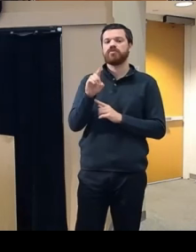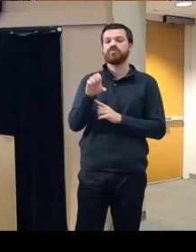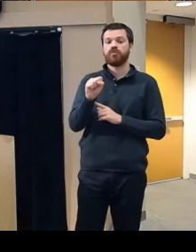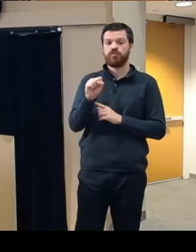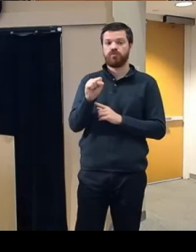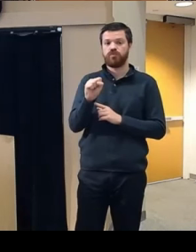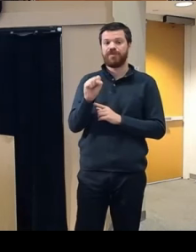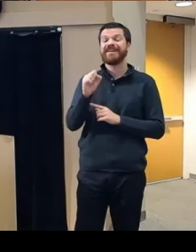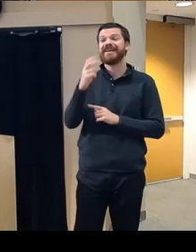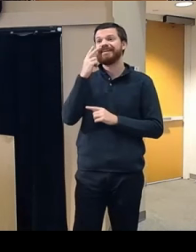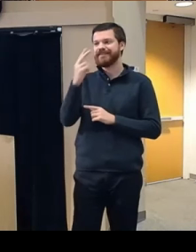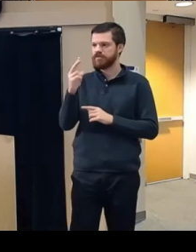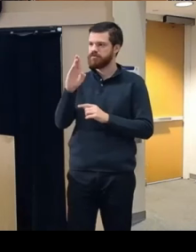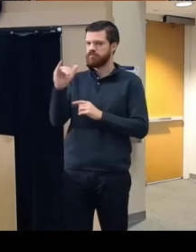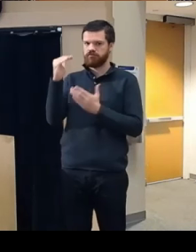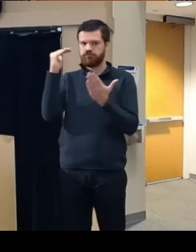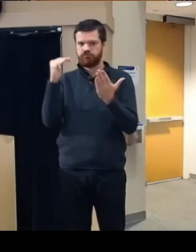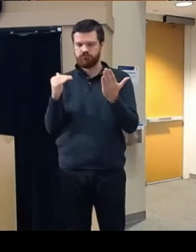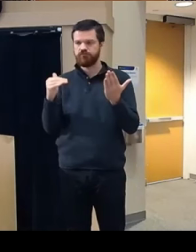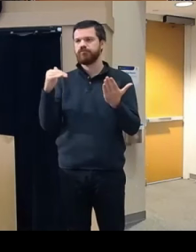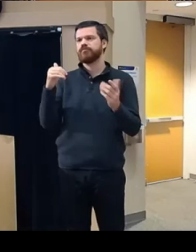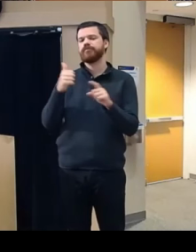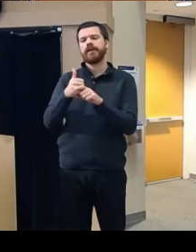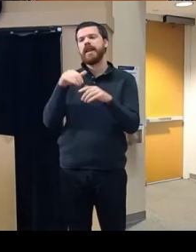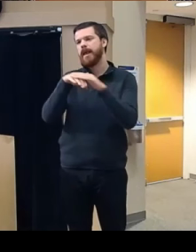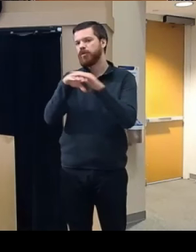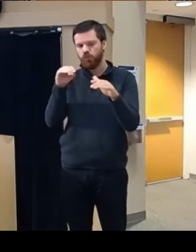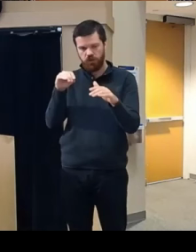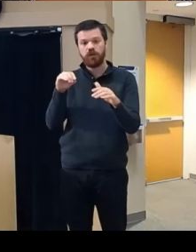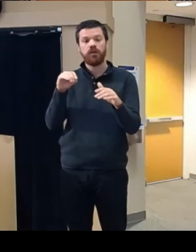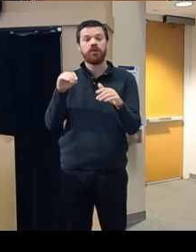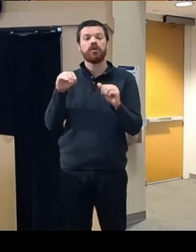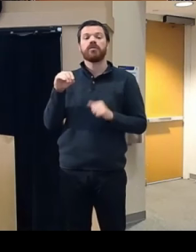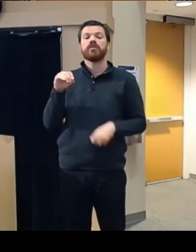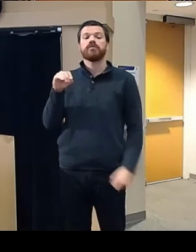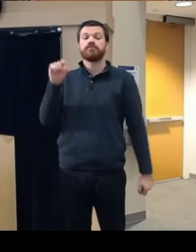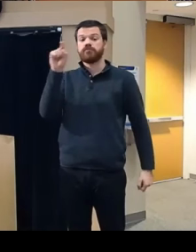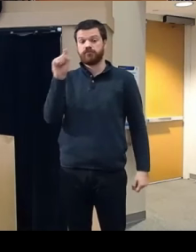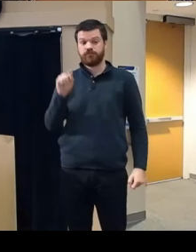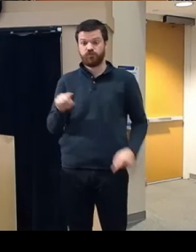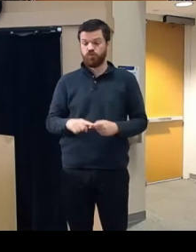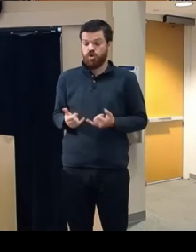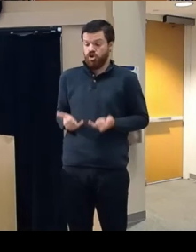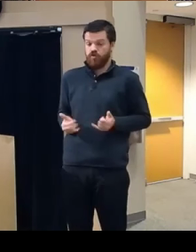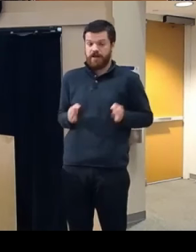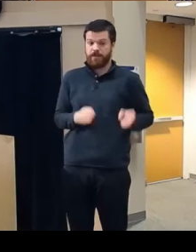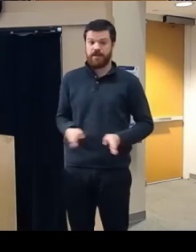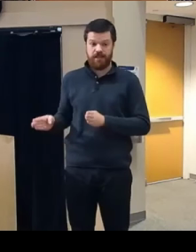my active episode in adult ambulatory and if I go down to current plans I can see his current